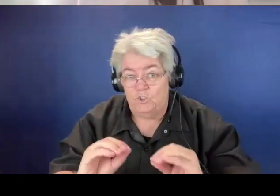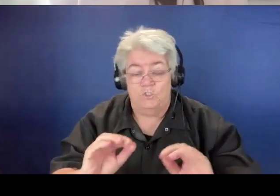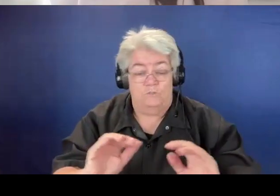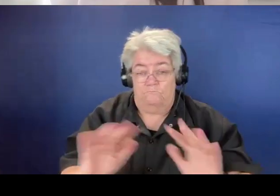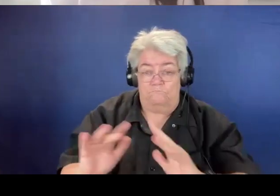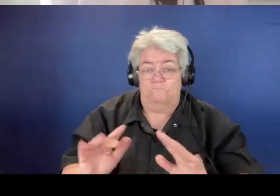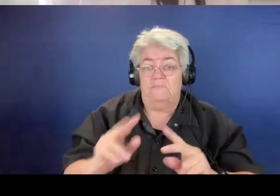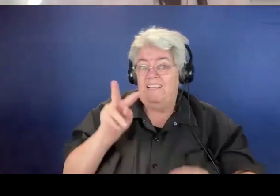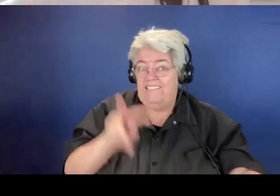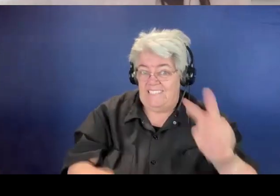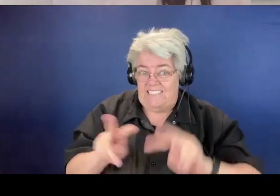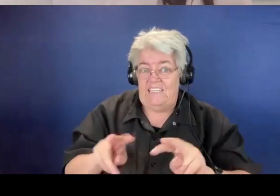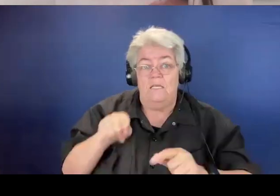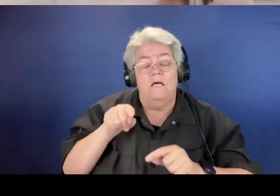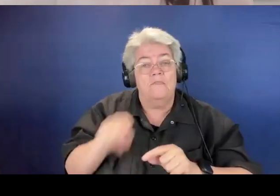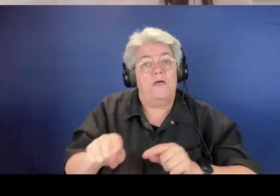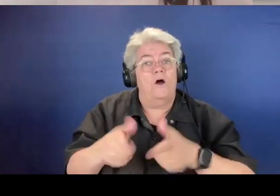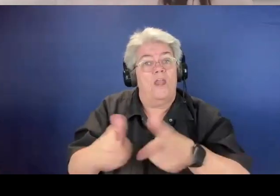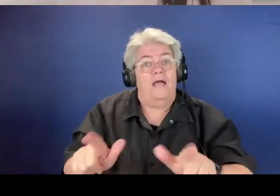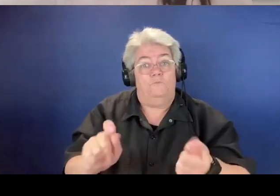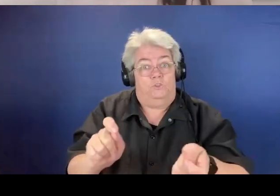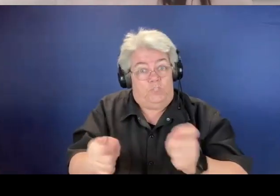child's modifiability, and then post-test.